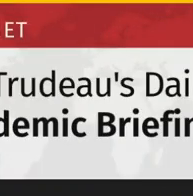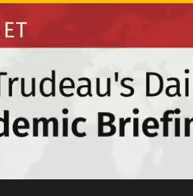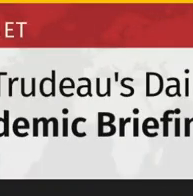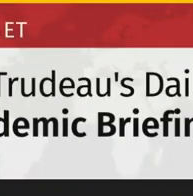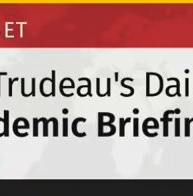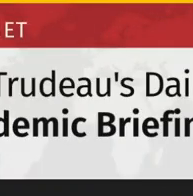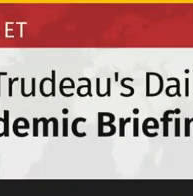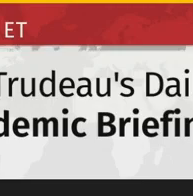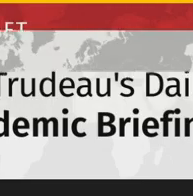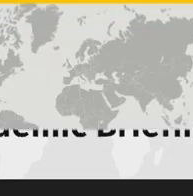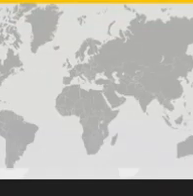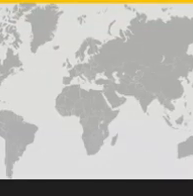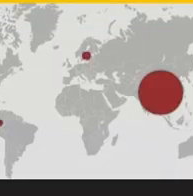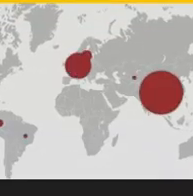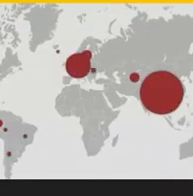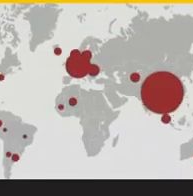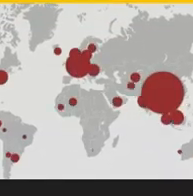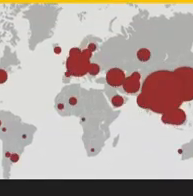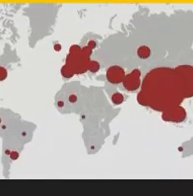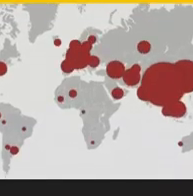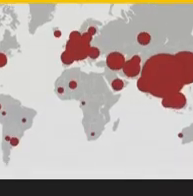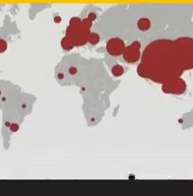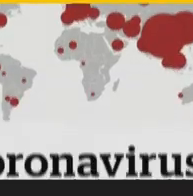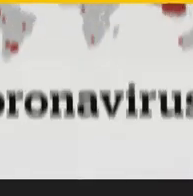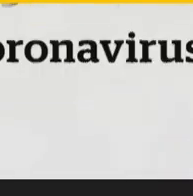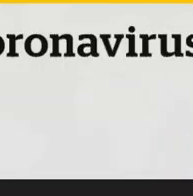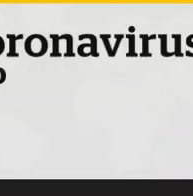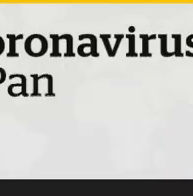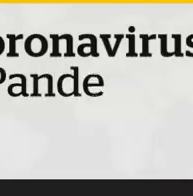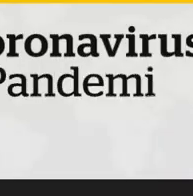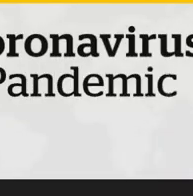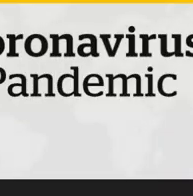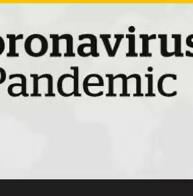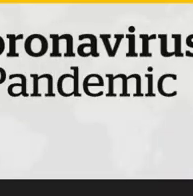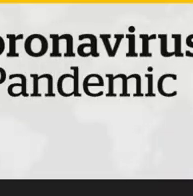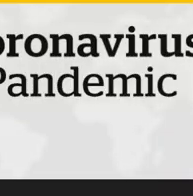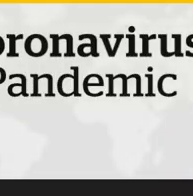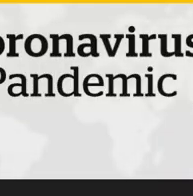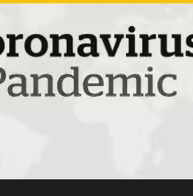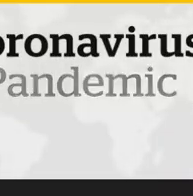I HAVE TO SAY I PERSONALLY AS A JUST FOUND THE INFORMATION